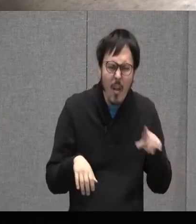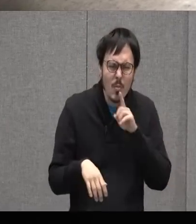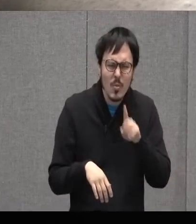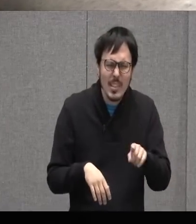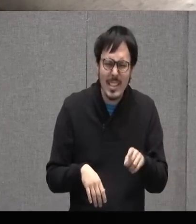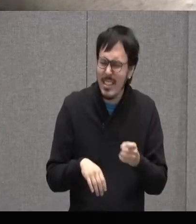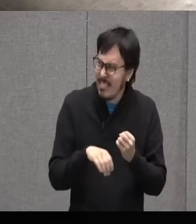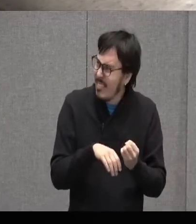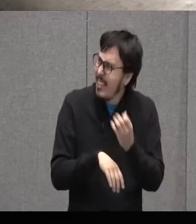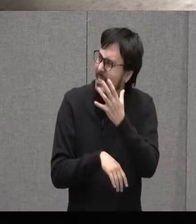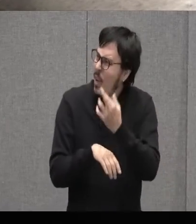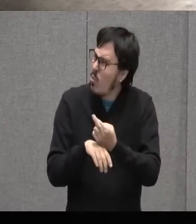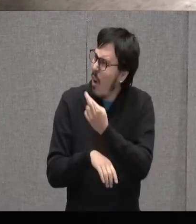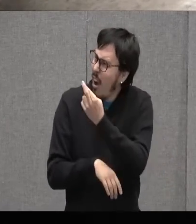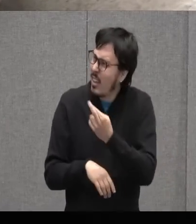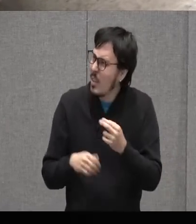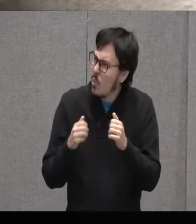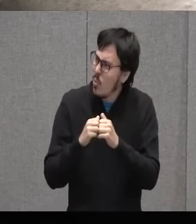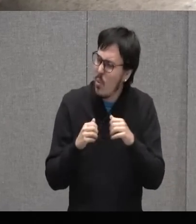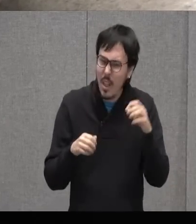"What are cookies?" says the alien.